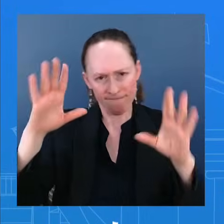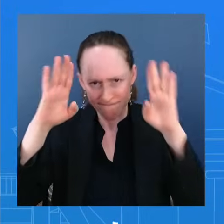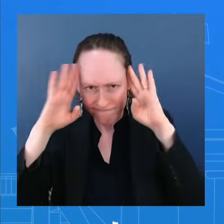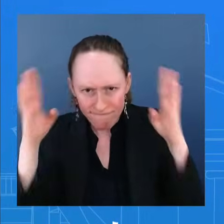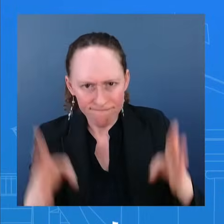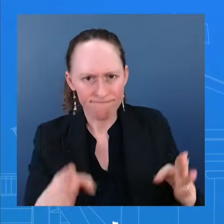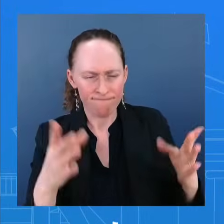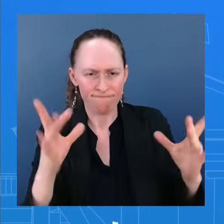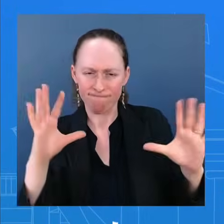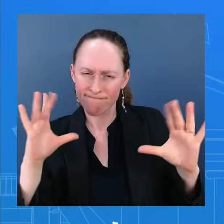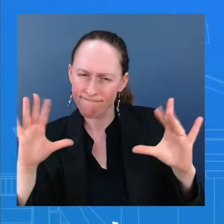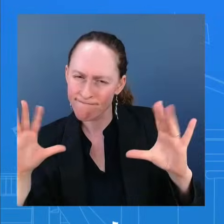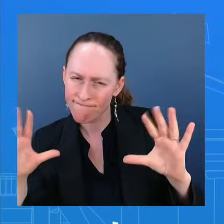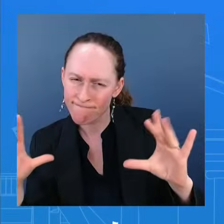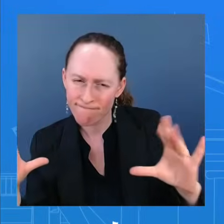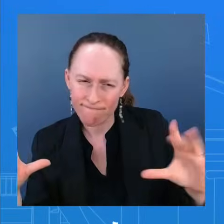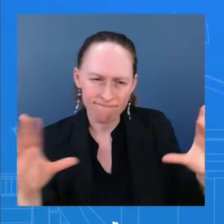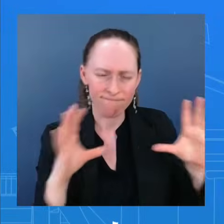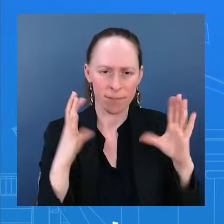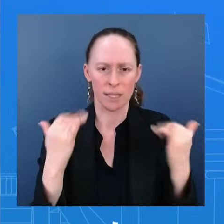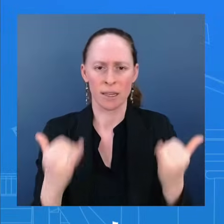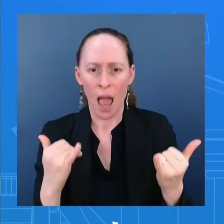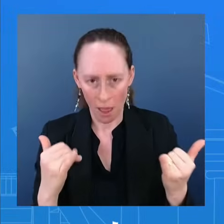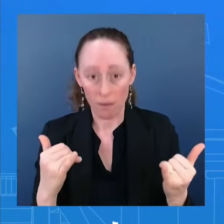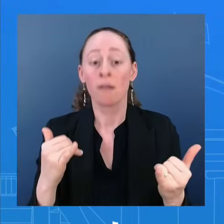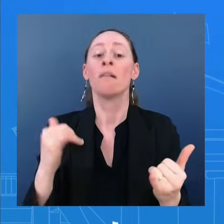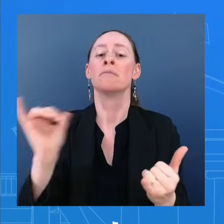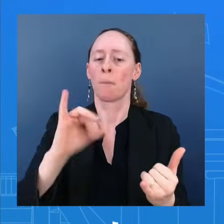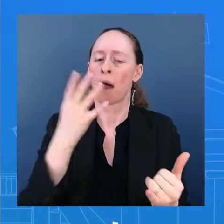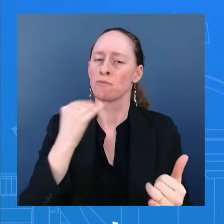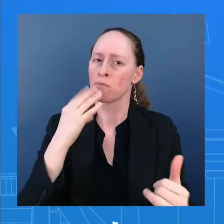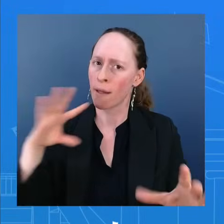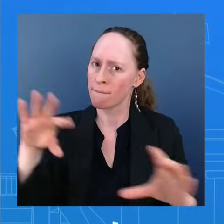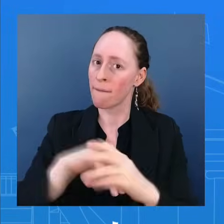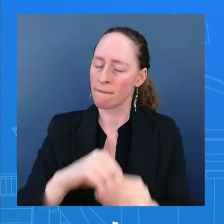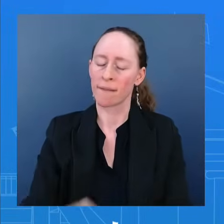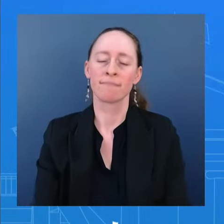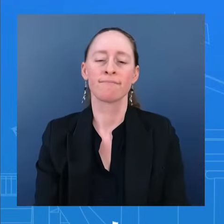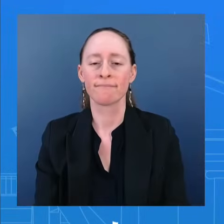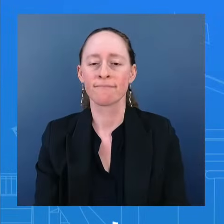Ms. Jean-Pierre: All right. Thank you so much. Mr. Kirby: Thank you, Karine. The Press: Thank you, John. The Press: Thanks, John.